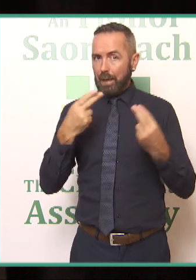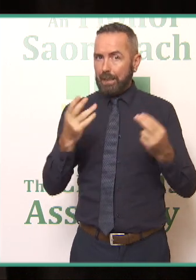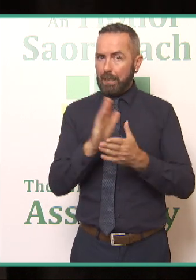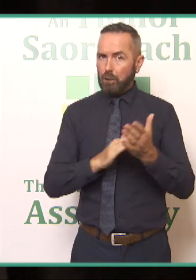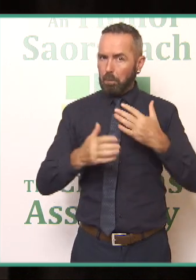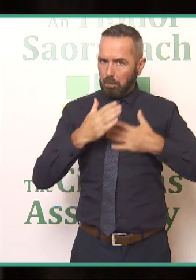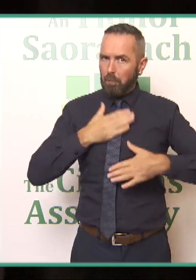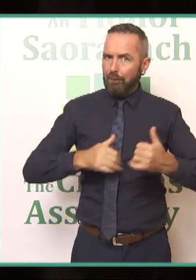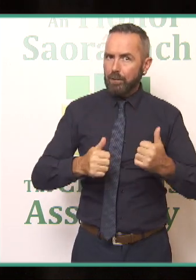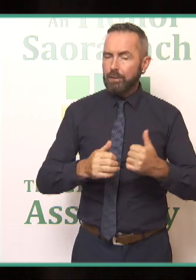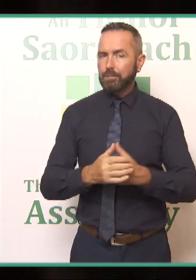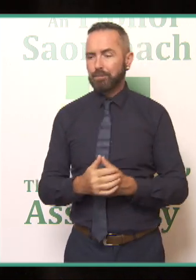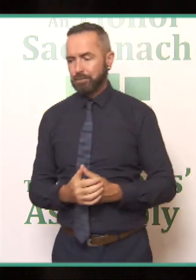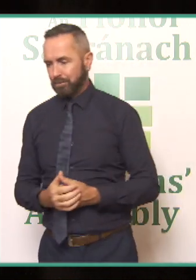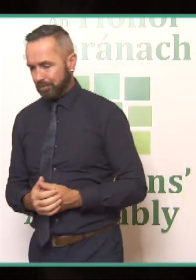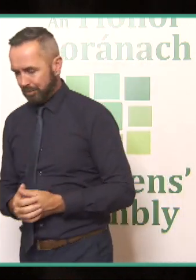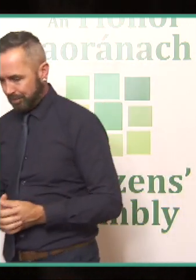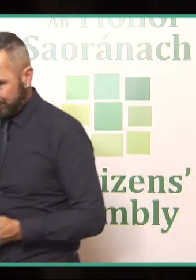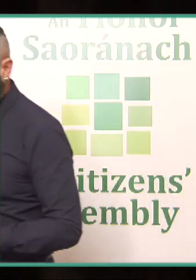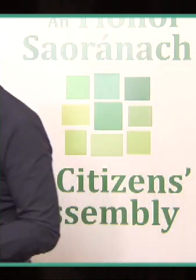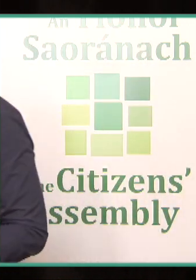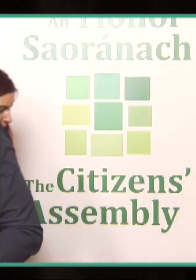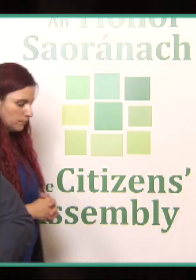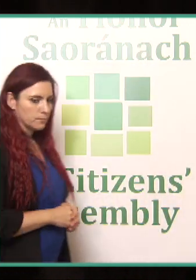we've been trying to answer those questions and give Farmers reassurance over the past 20 years